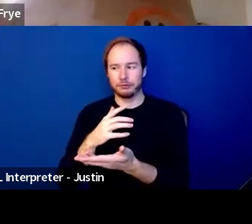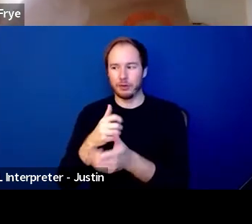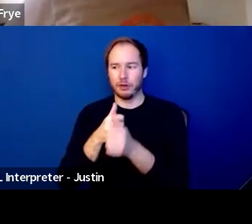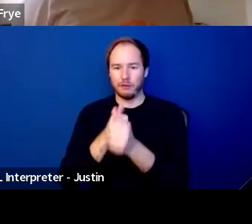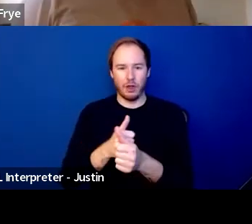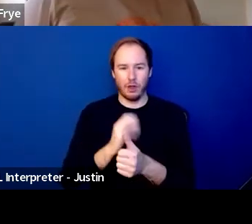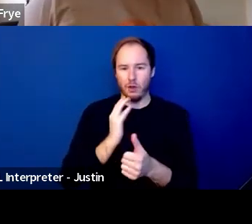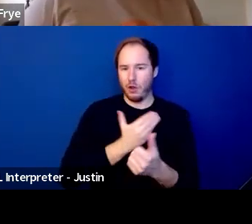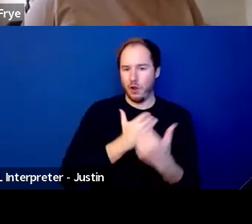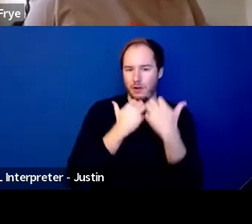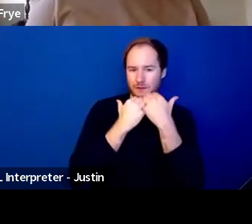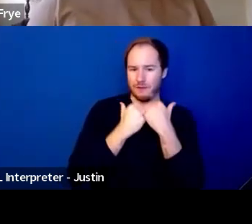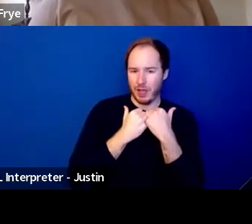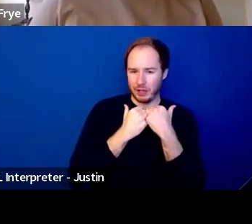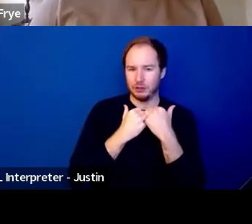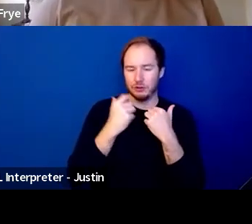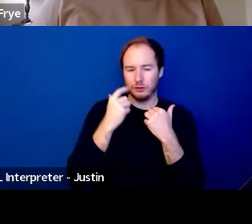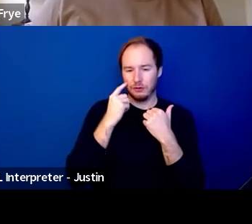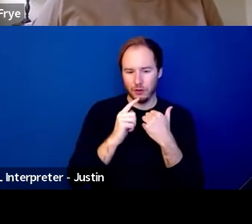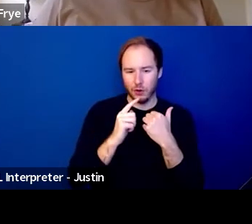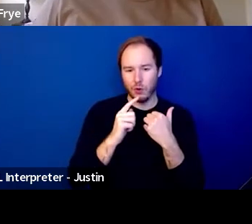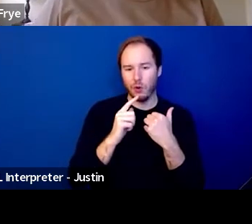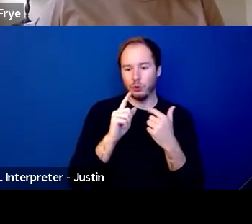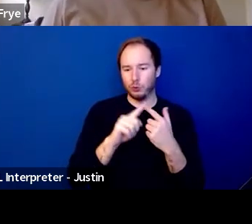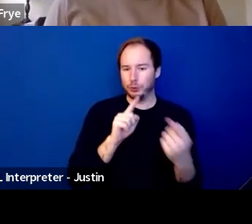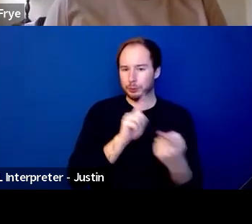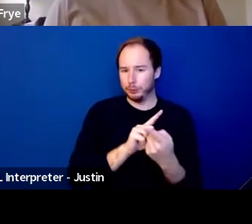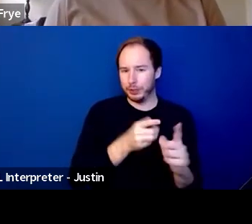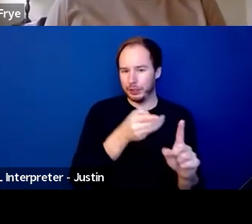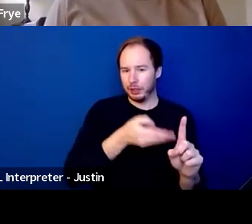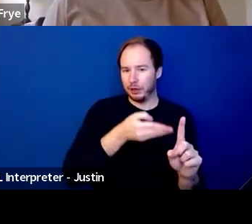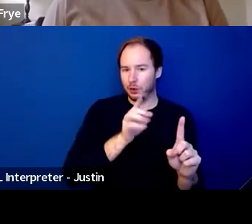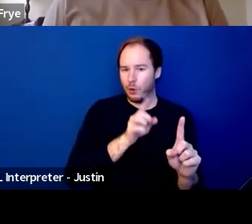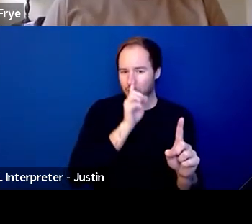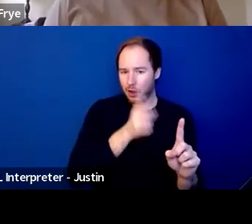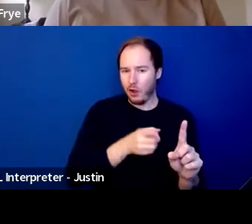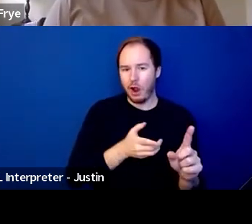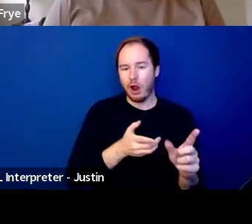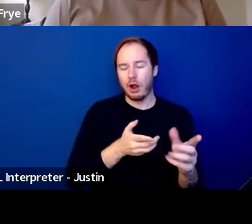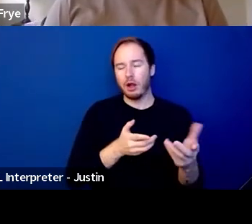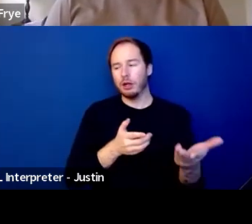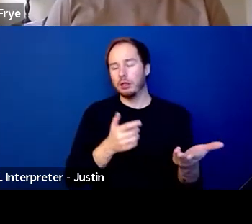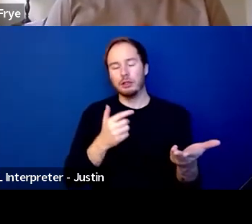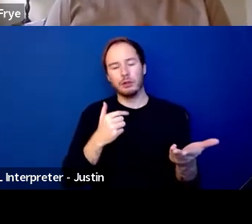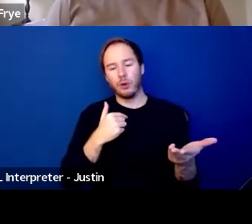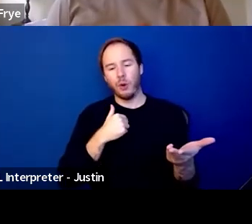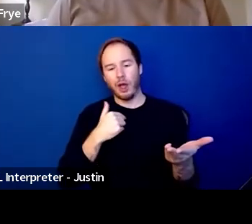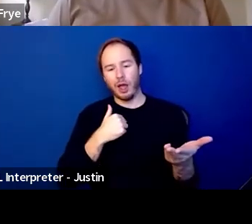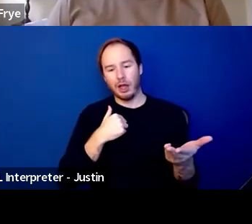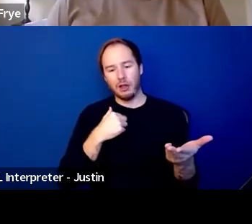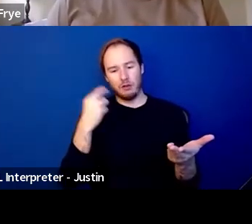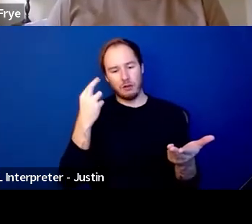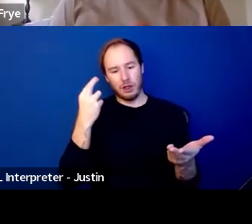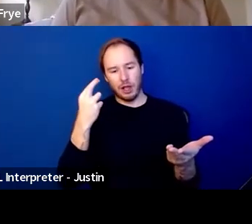about trauma-informed care, meeting them where they're at, I've often found that once we've tried to transition folks